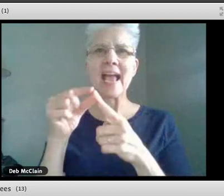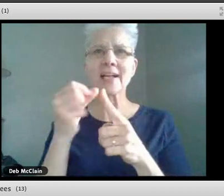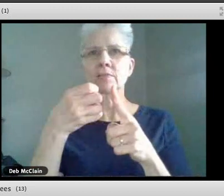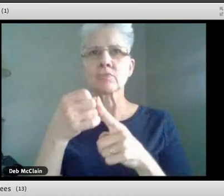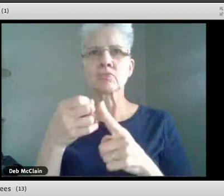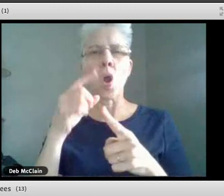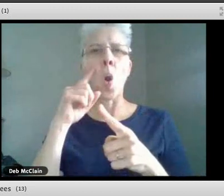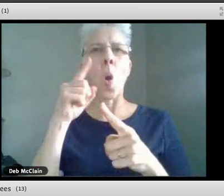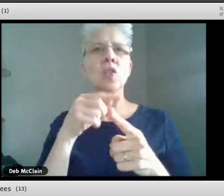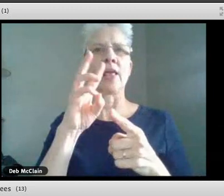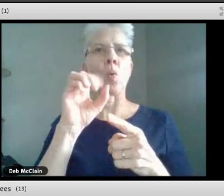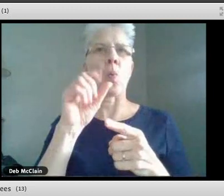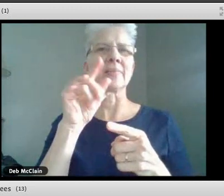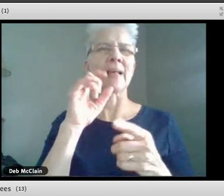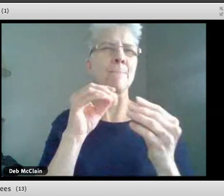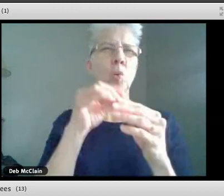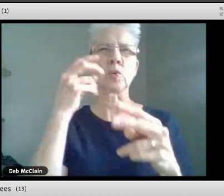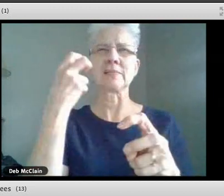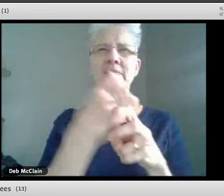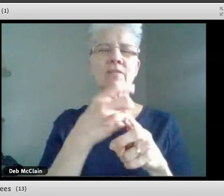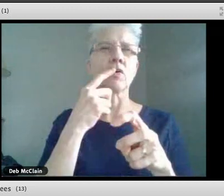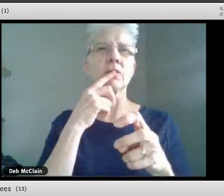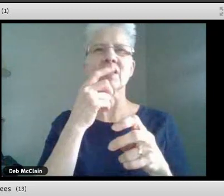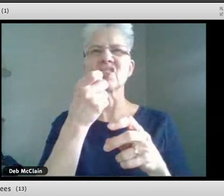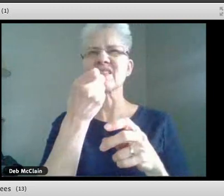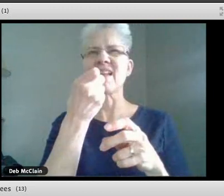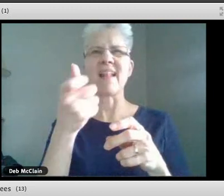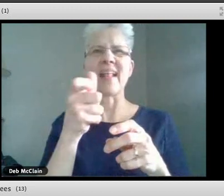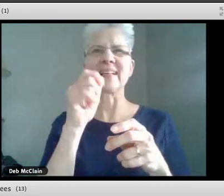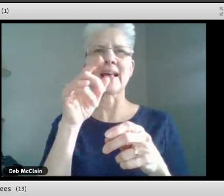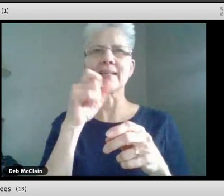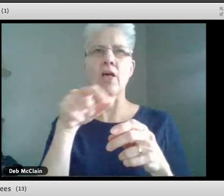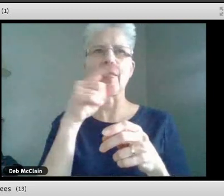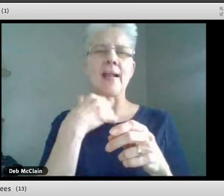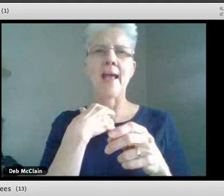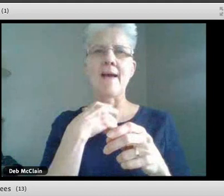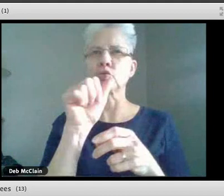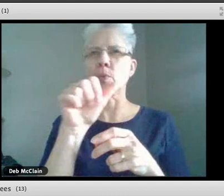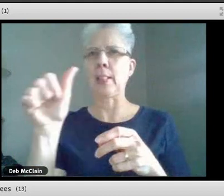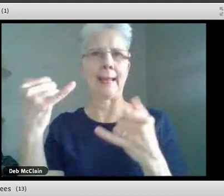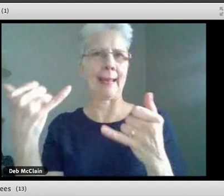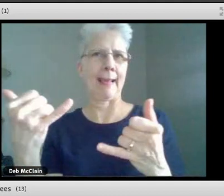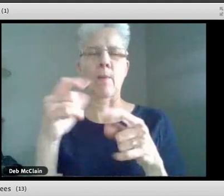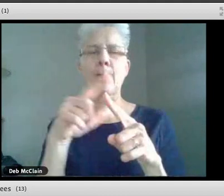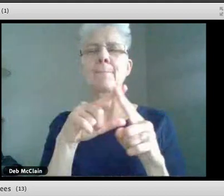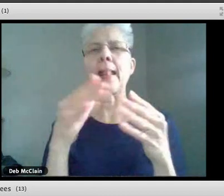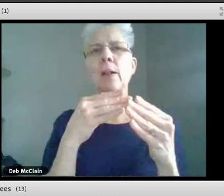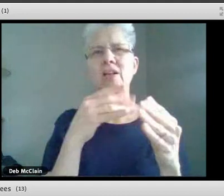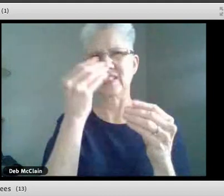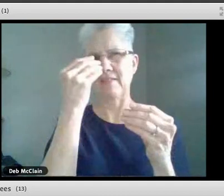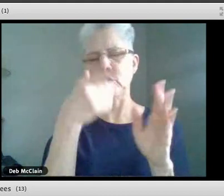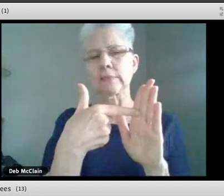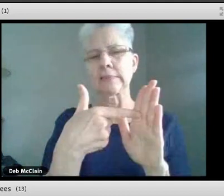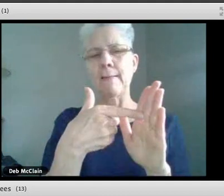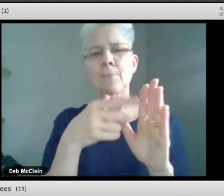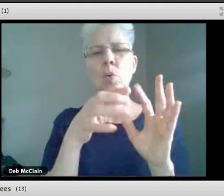I don't know of hardly any sites out there that are AAA. So just to give you an example of an A: